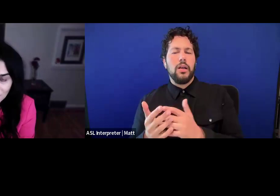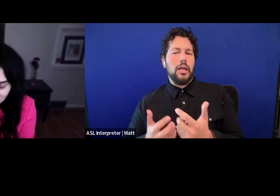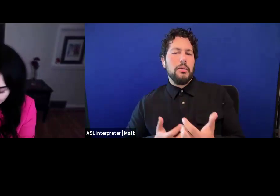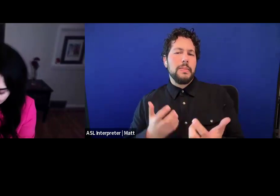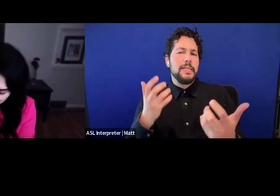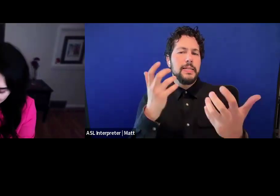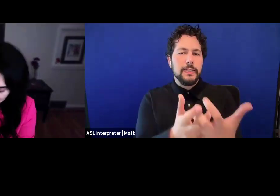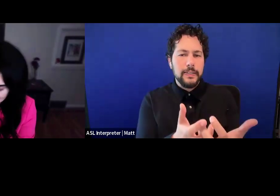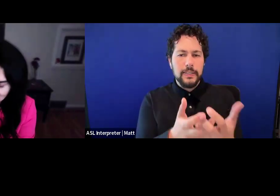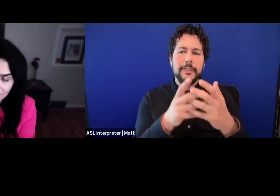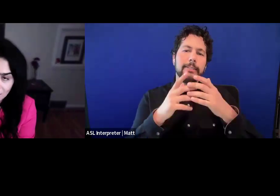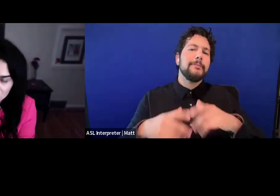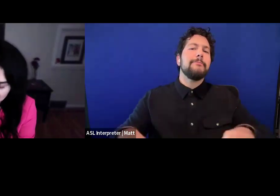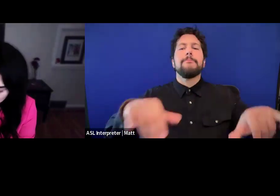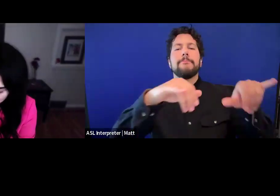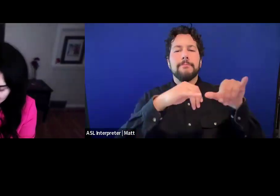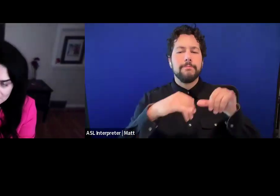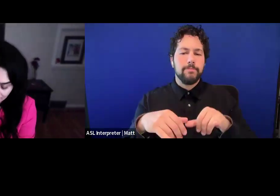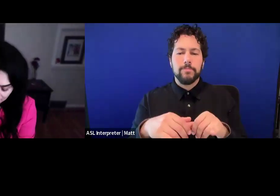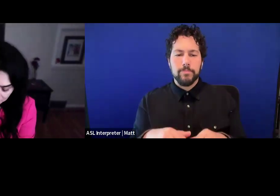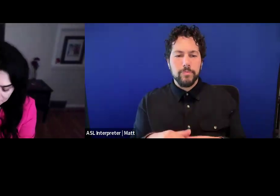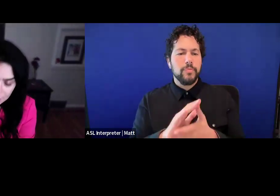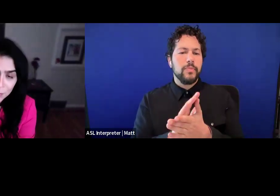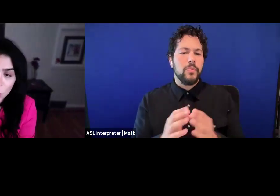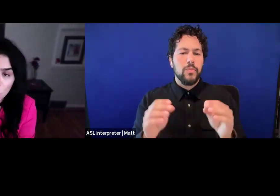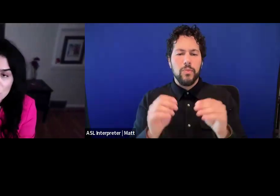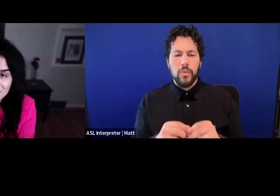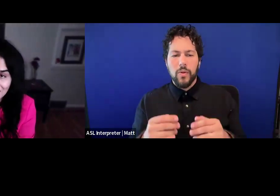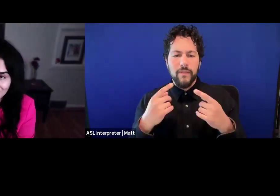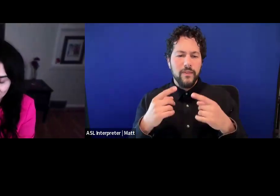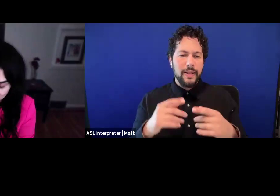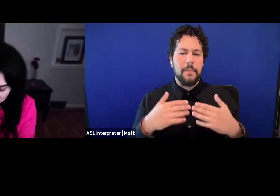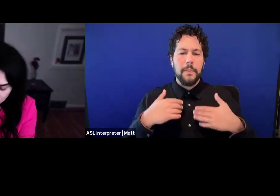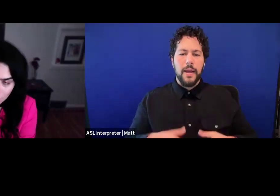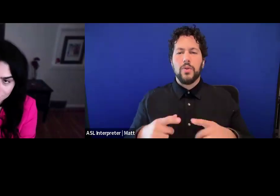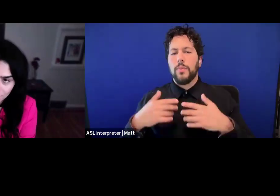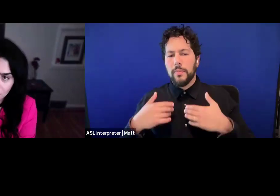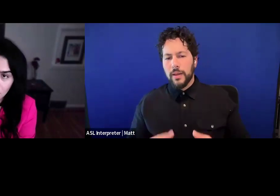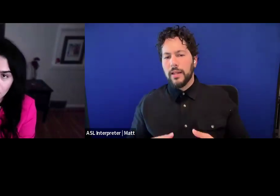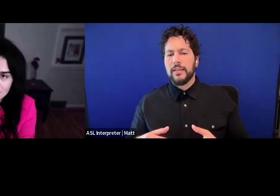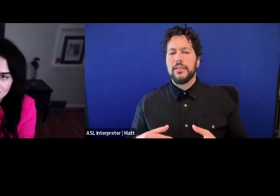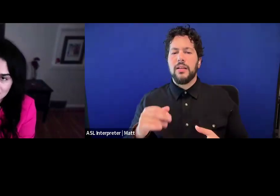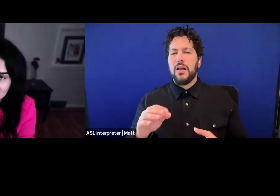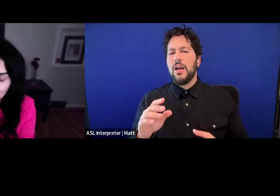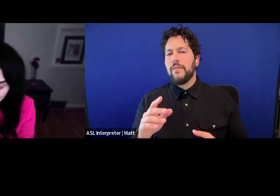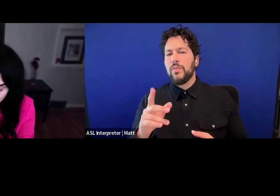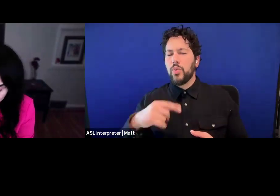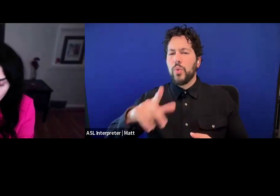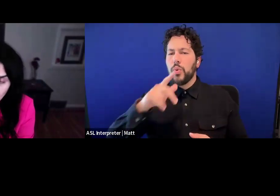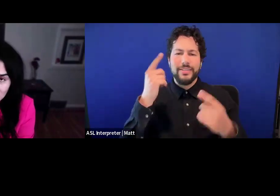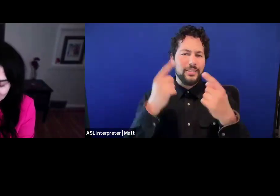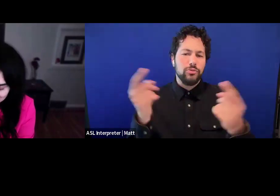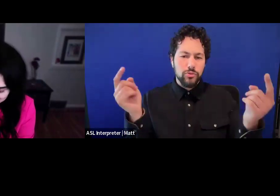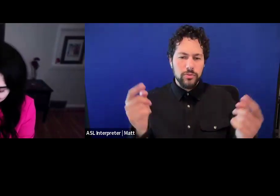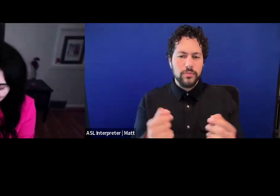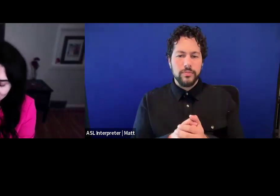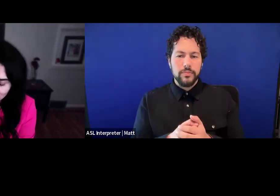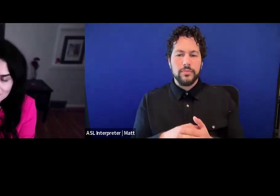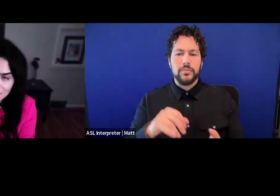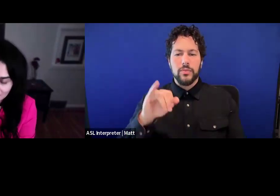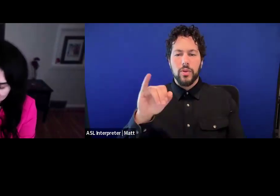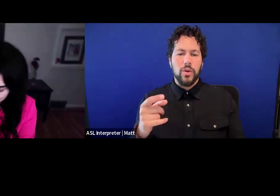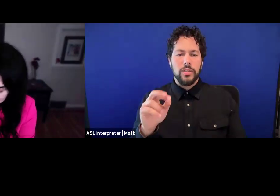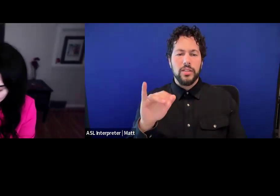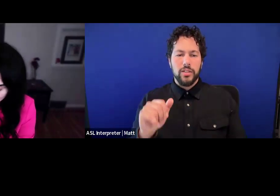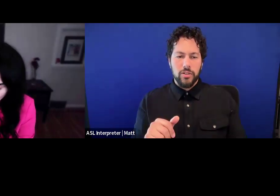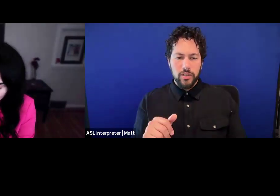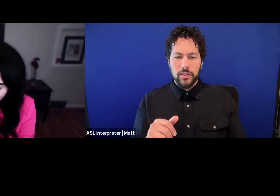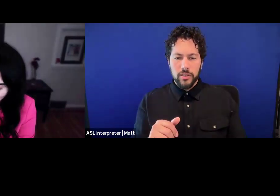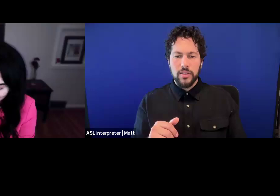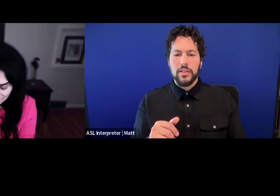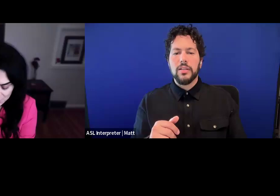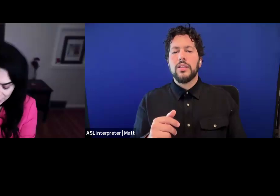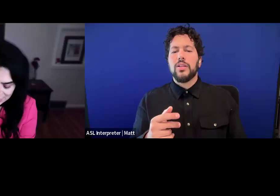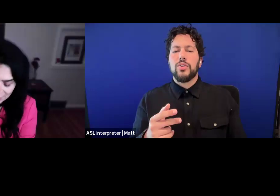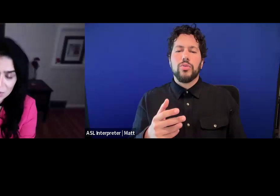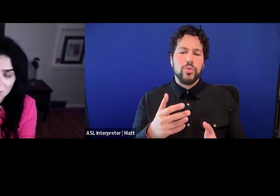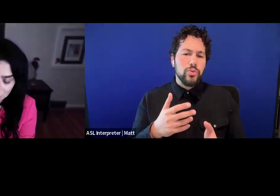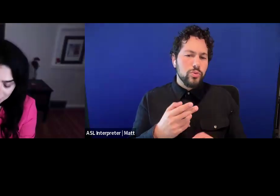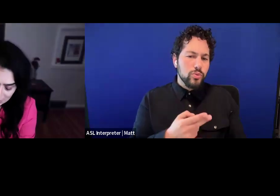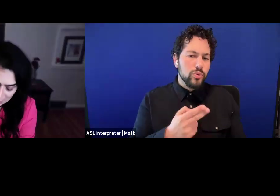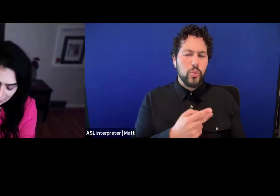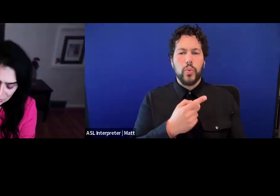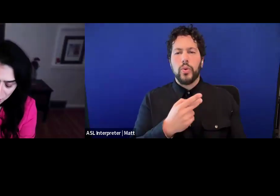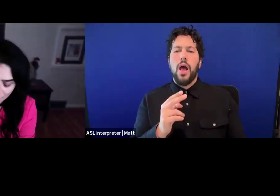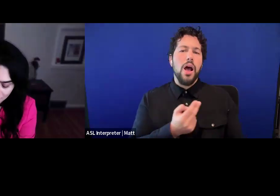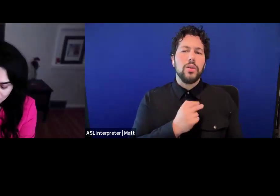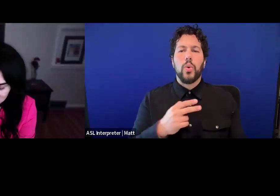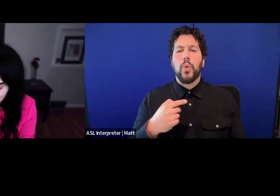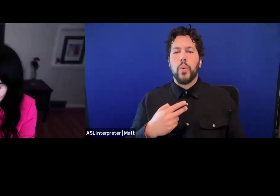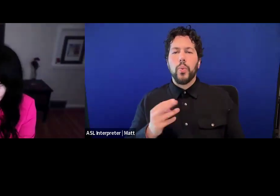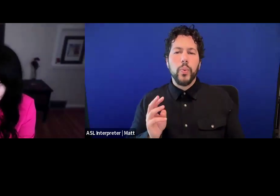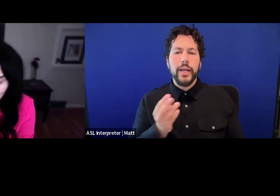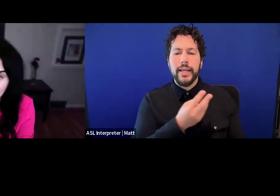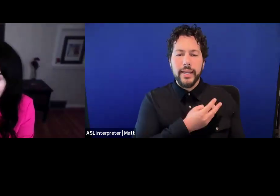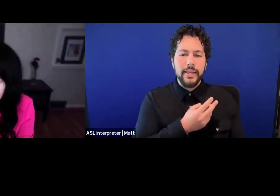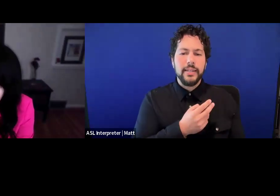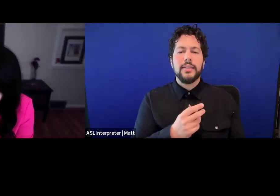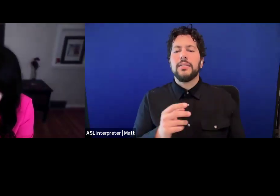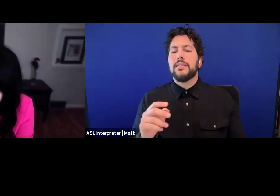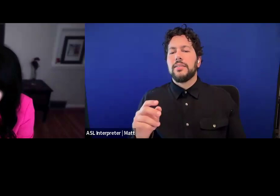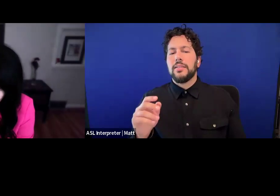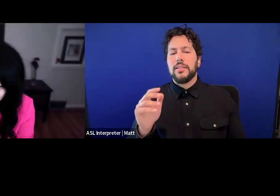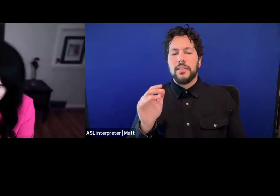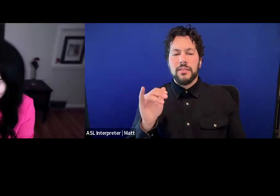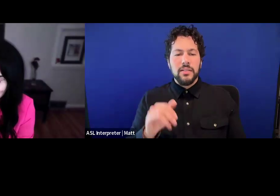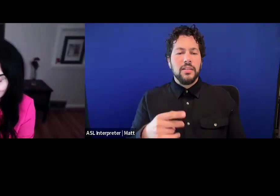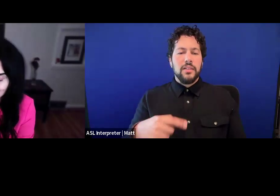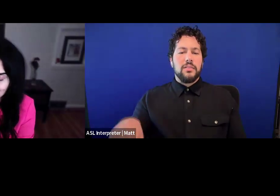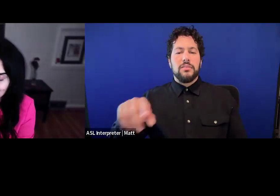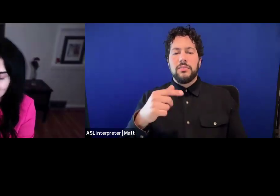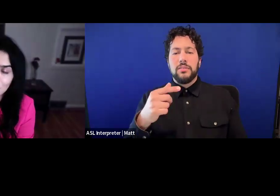In Hoteria communities, a kindred mode is named Nostridad, roughly osnes or we-ness. Travesti activist Marlene Guayar explains that gender dissidents who migrate within and across Latinx diasporas have turned.